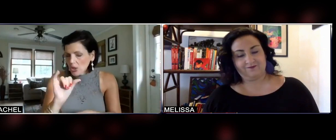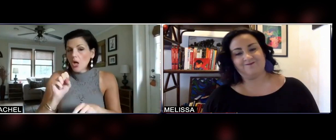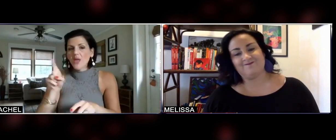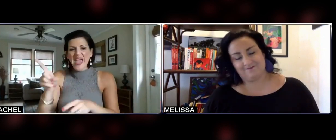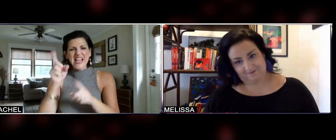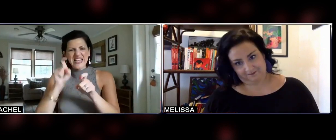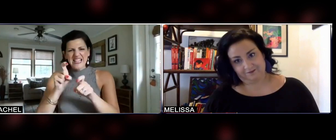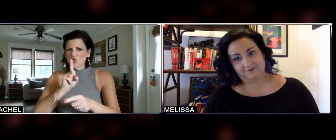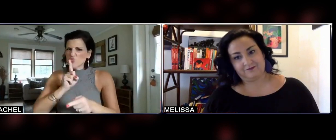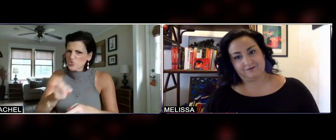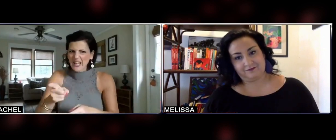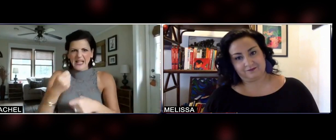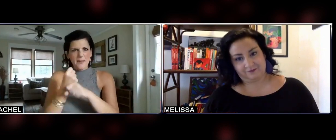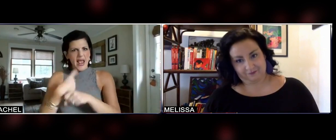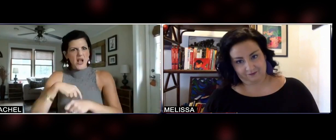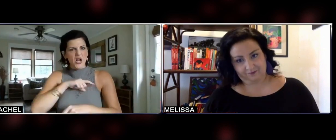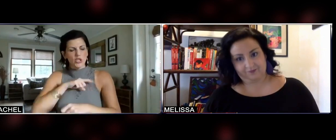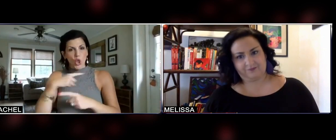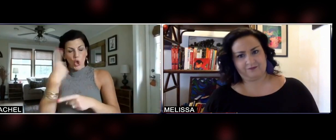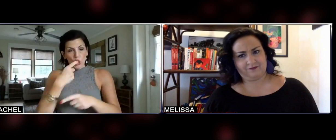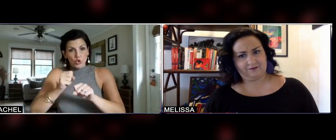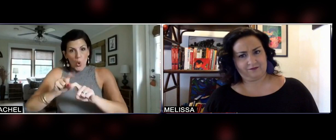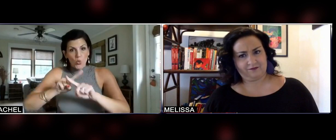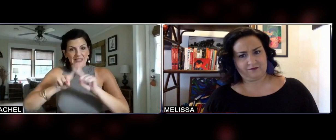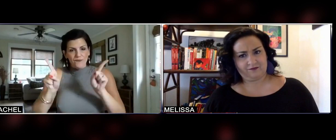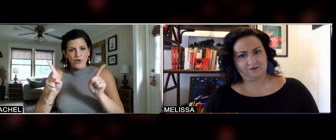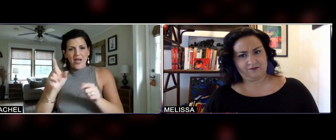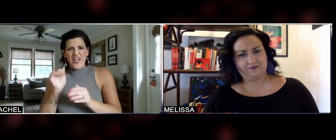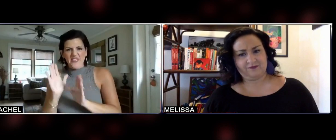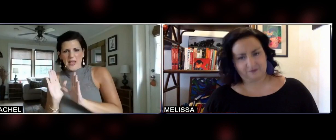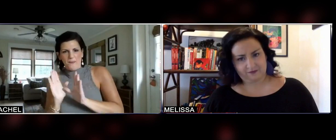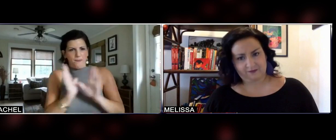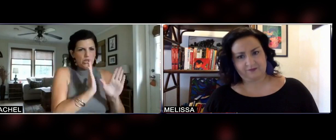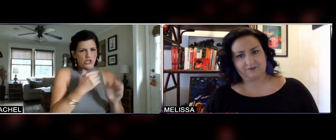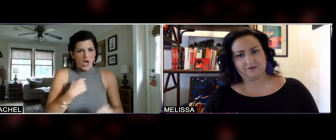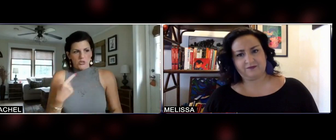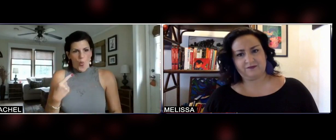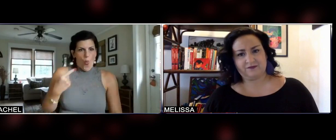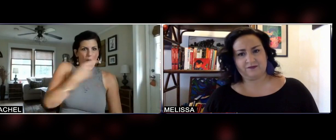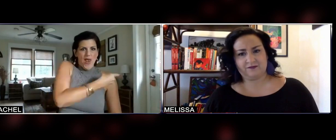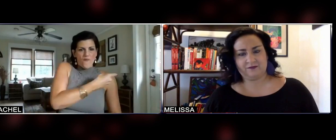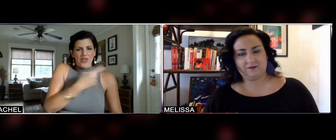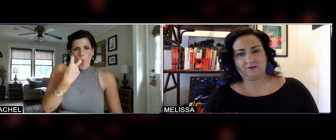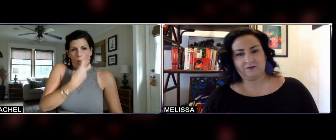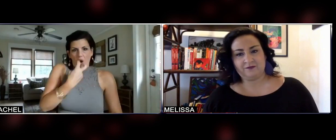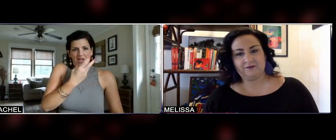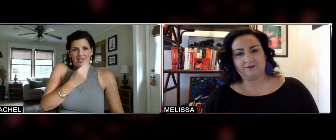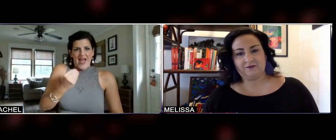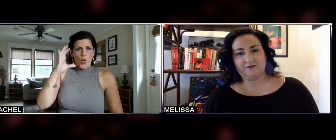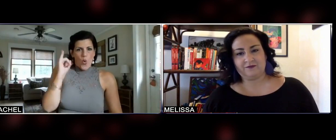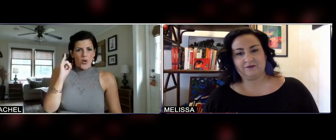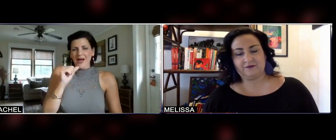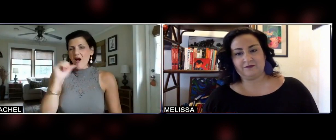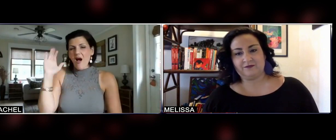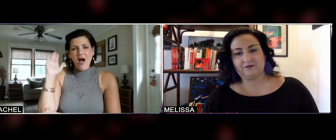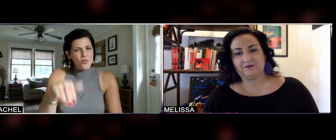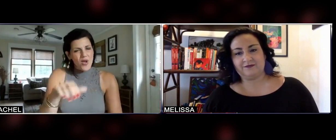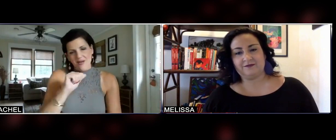They needed to make us look so different that they pushed us to appear more oral and supportive of cochlear implants.